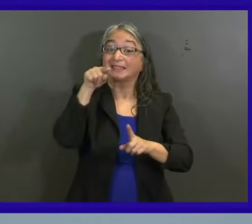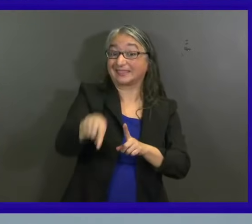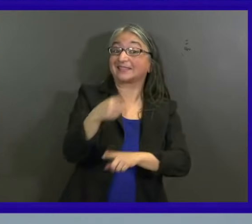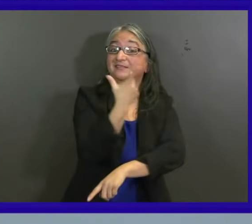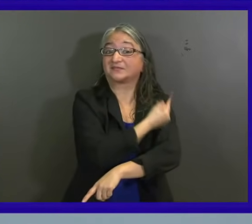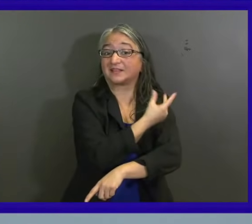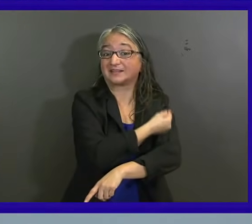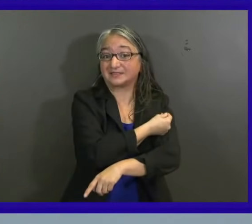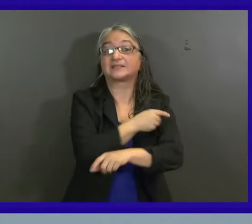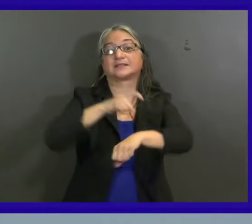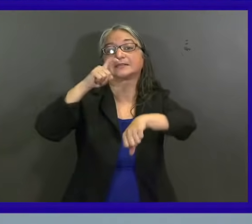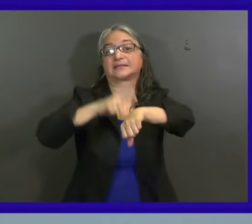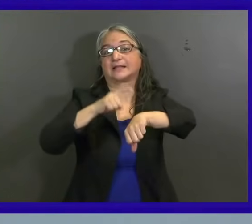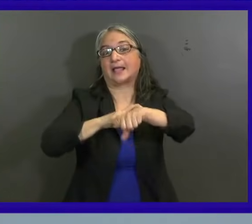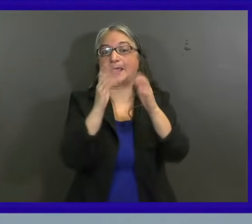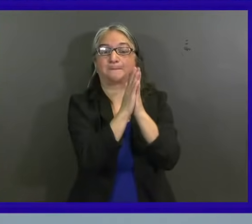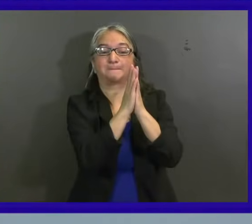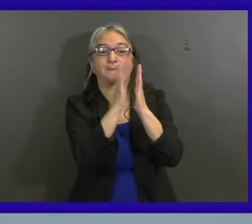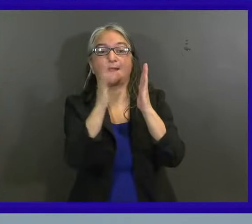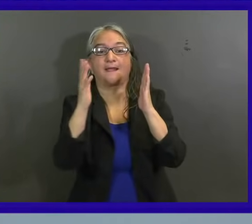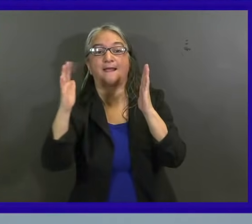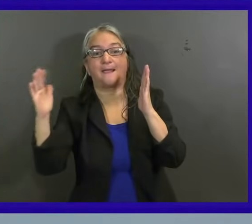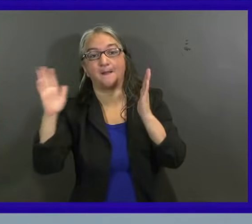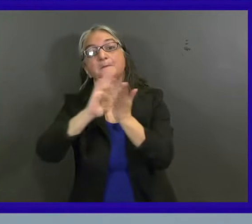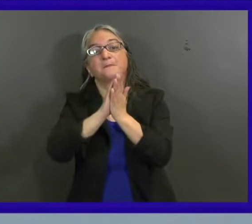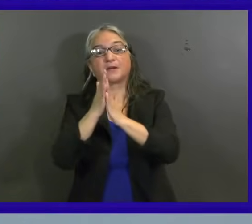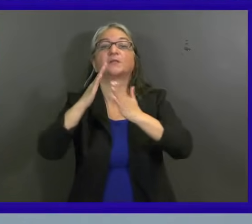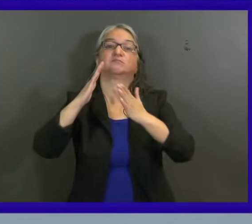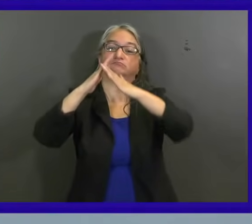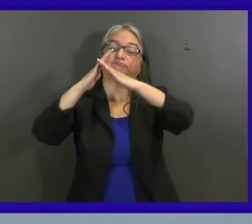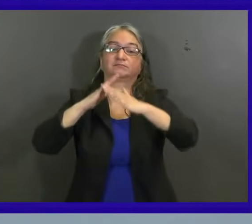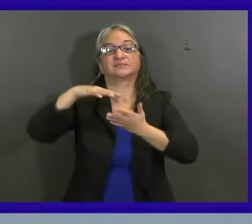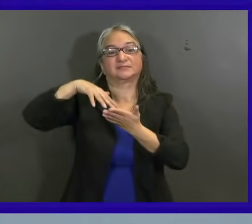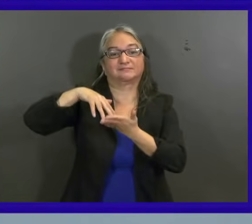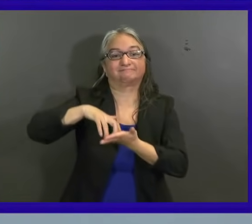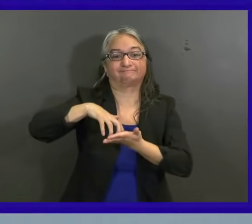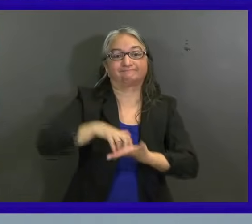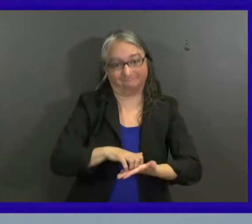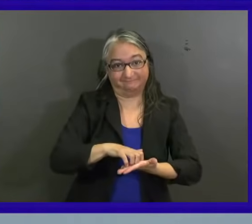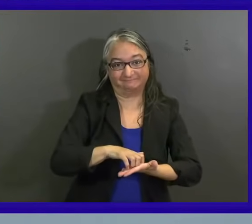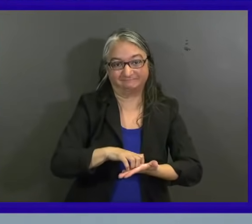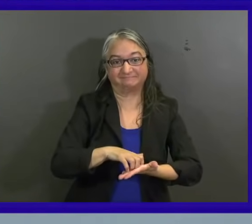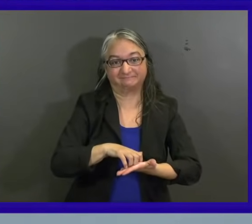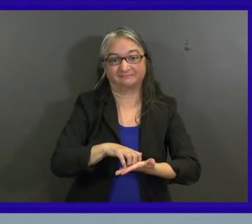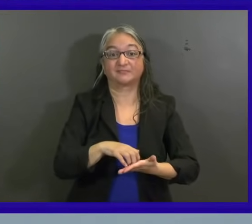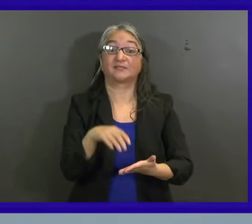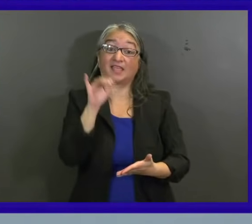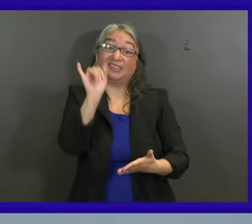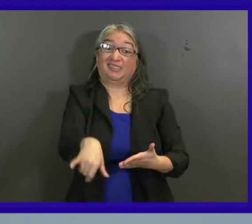weaker this happens at different rates for different people depending on the strength